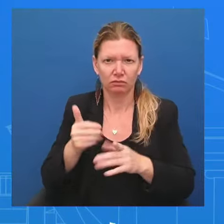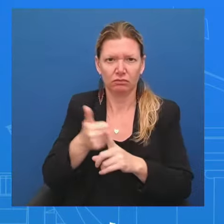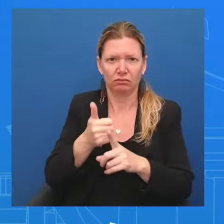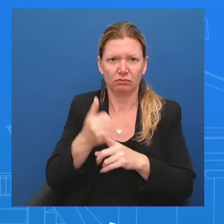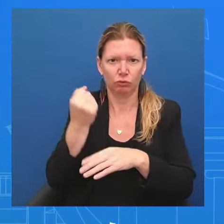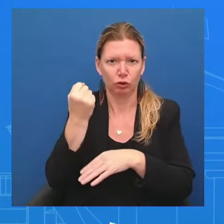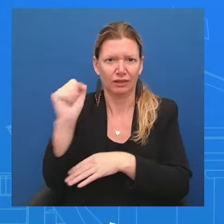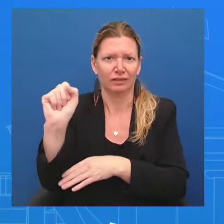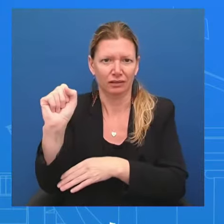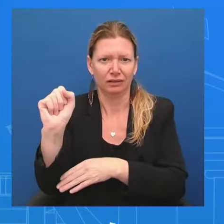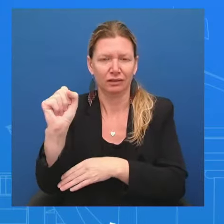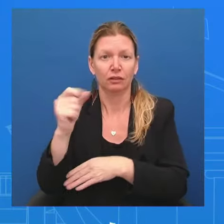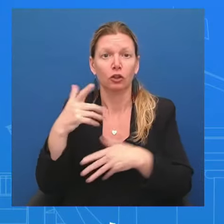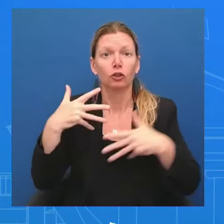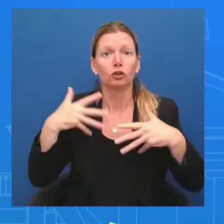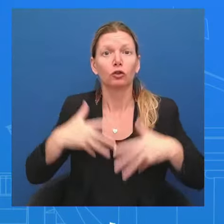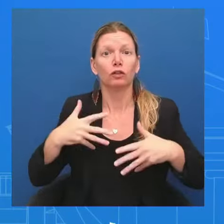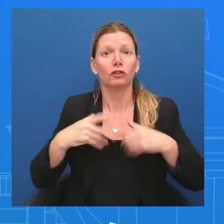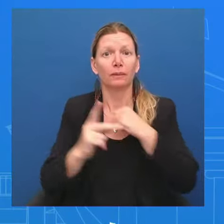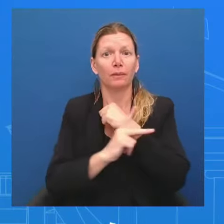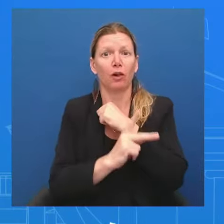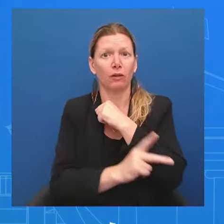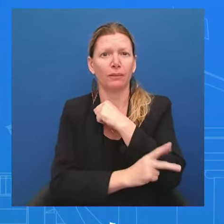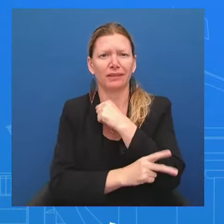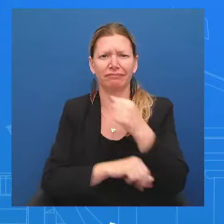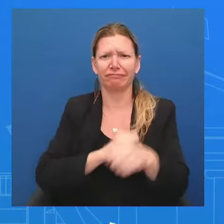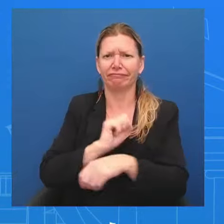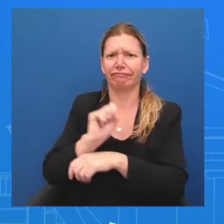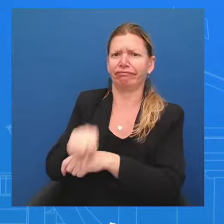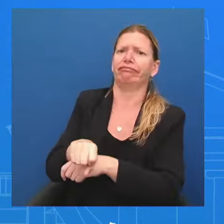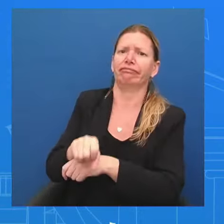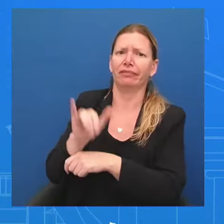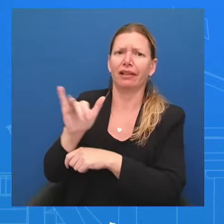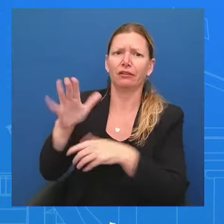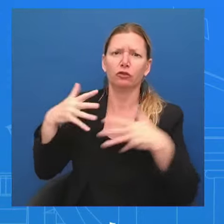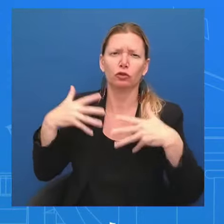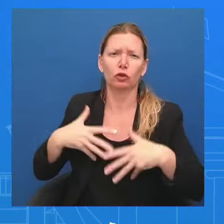Although the vote was not unexpected, as I just mentioned, we've all seen the tens